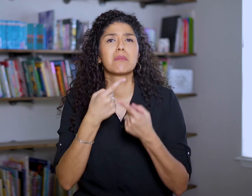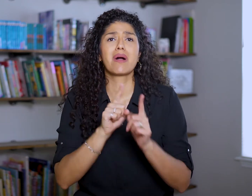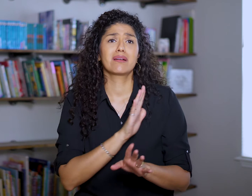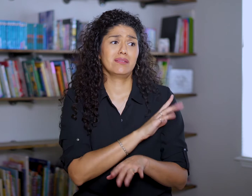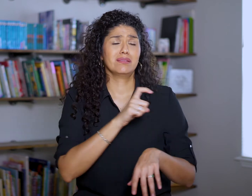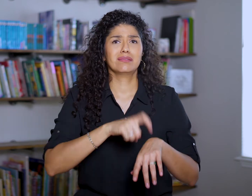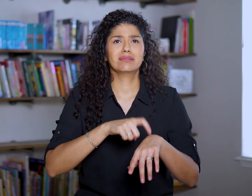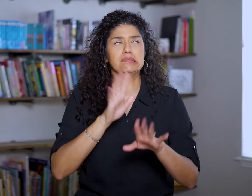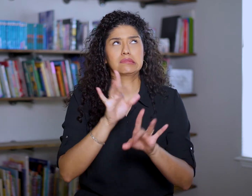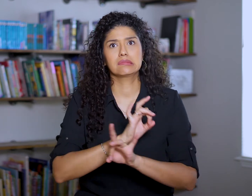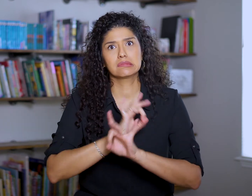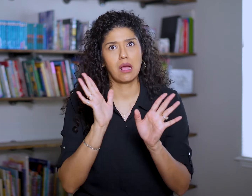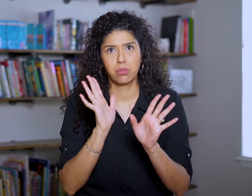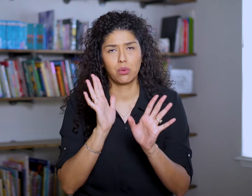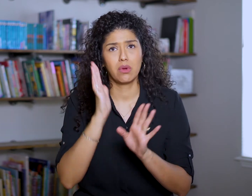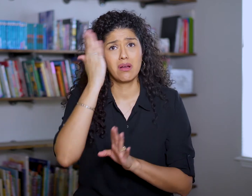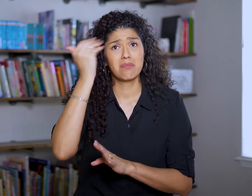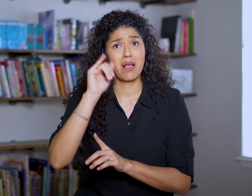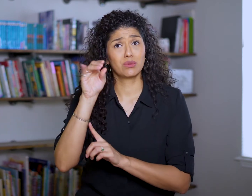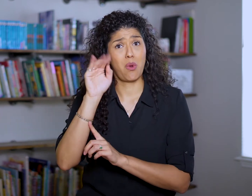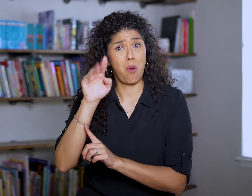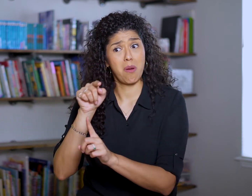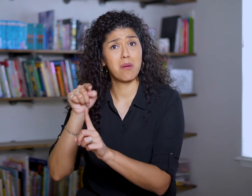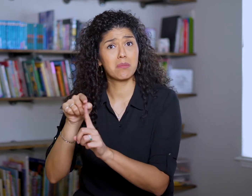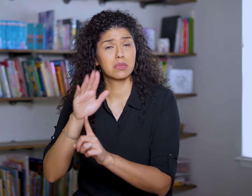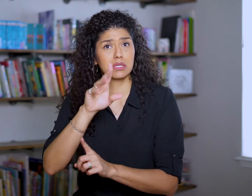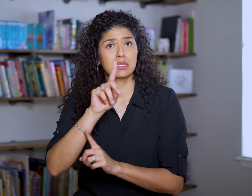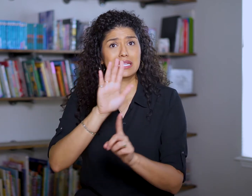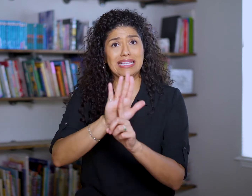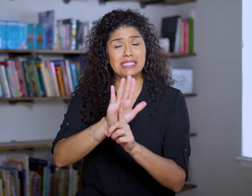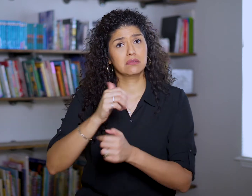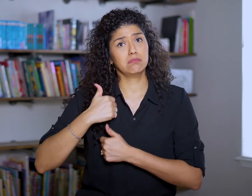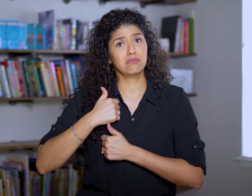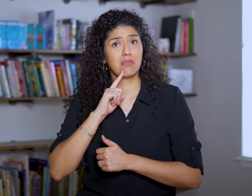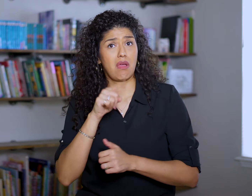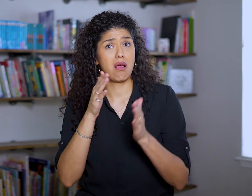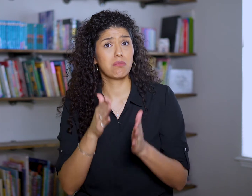But his timing is terrible because Joab, David’s military commander,